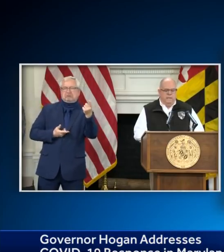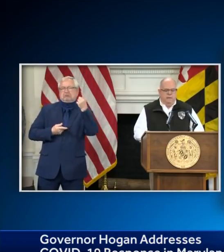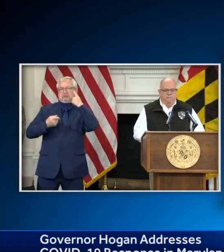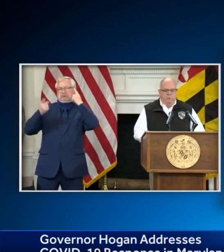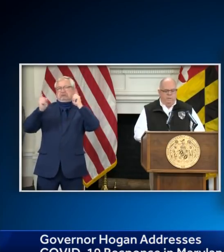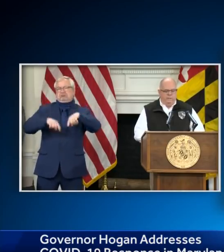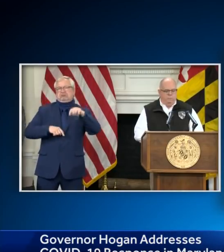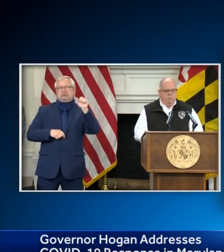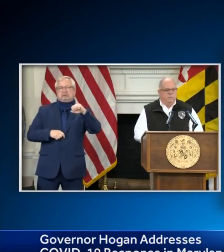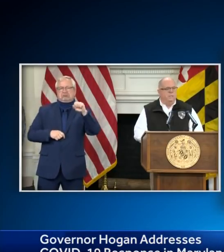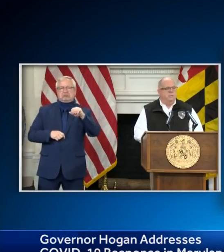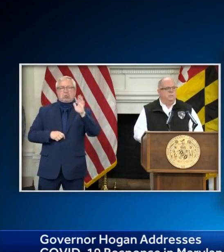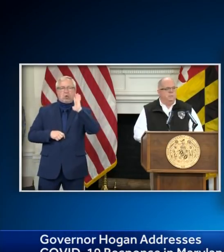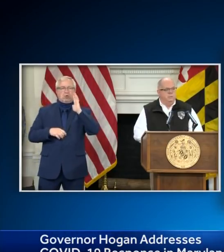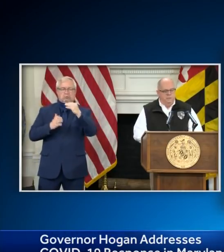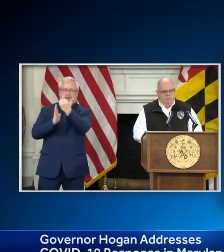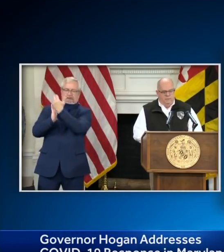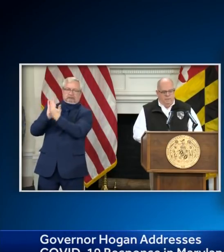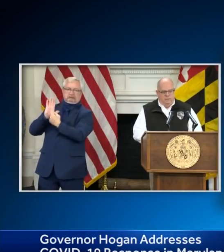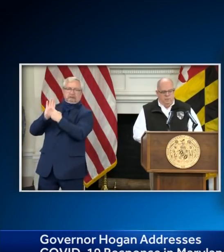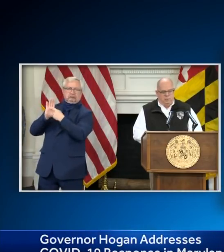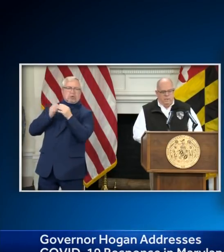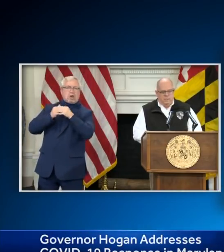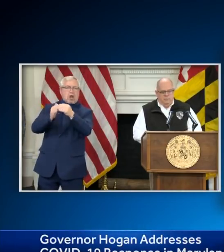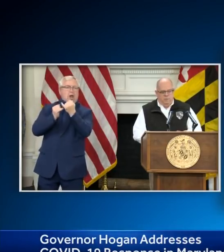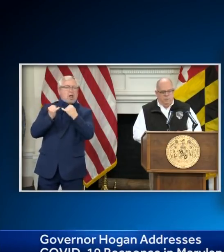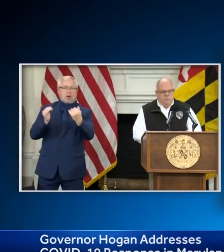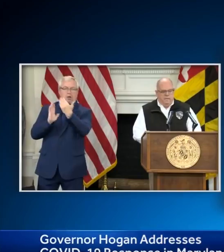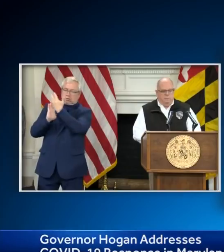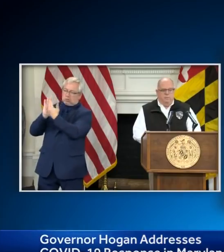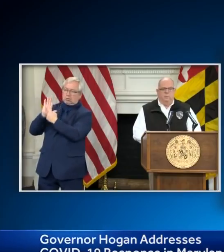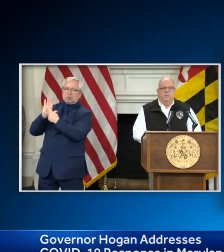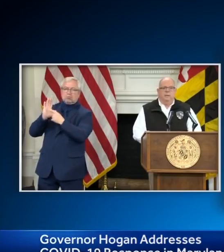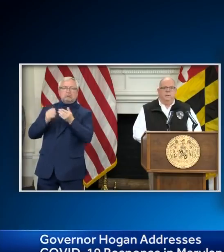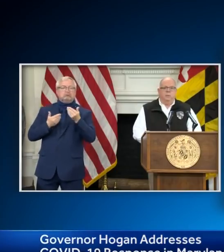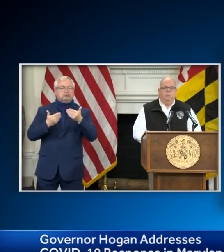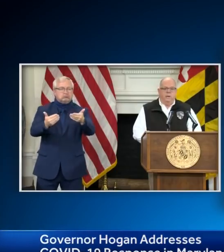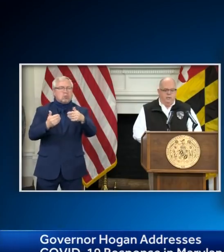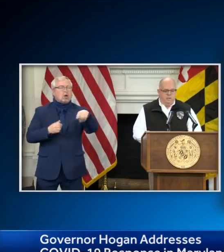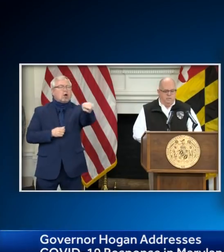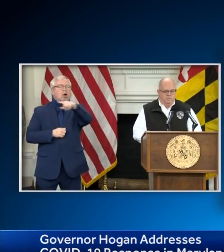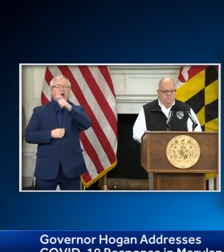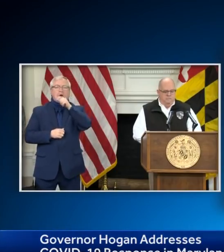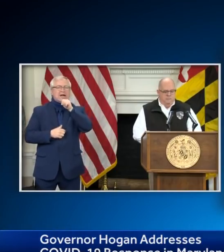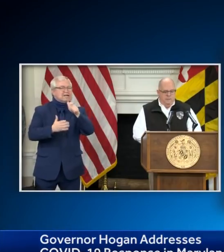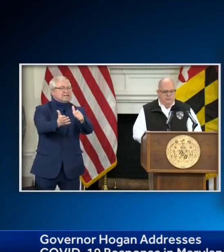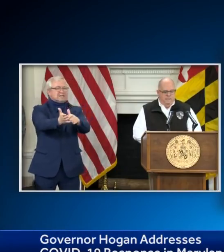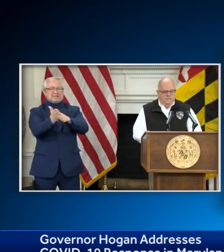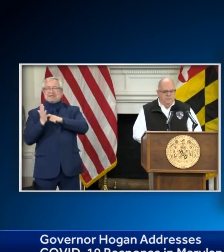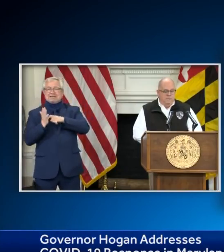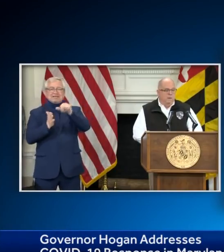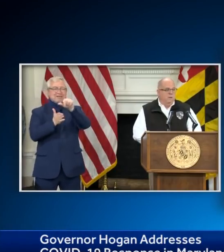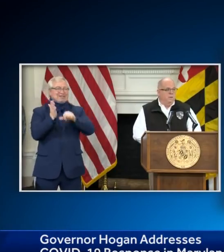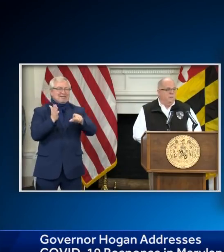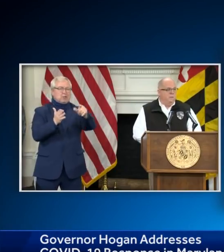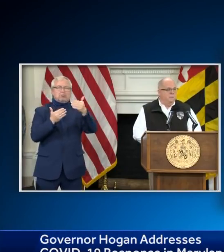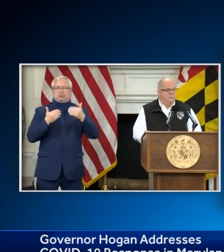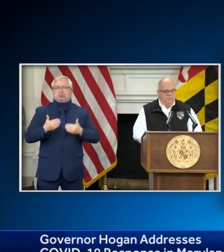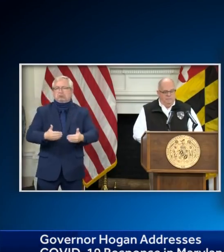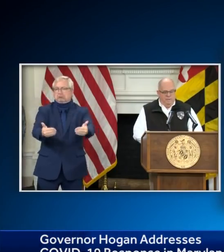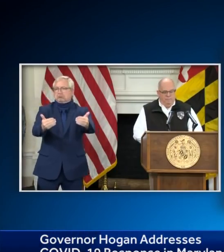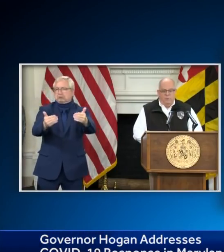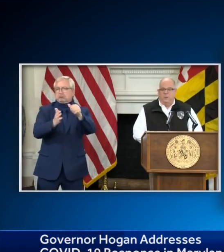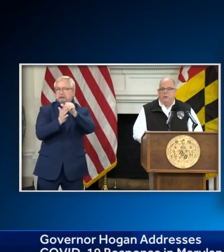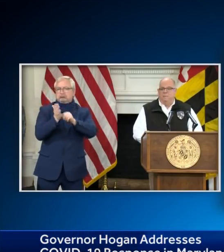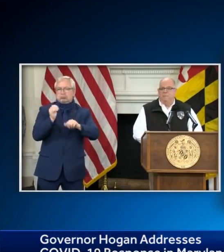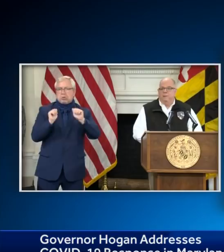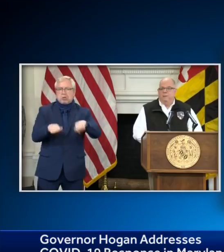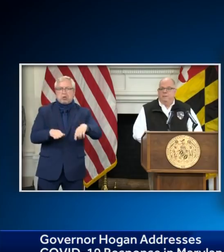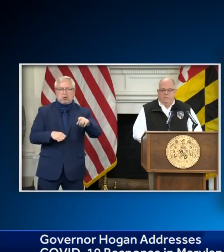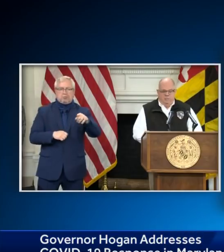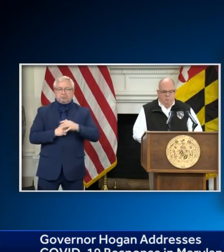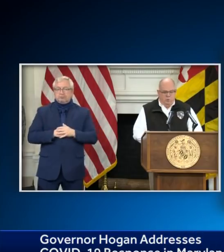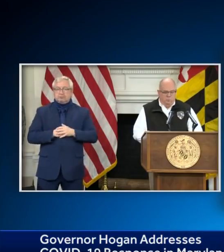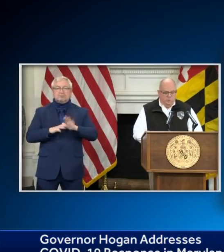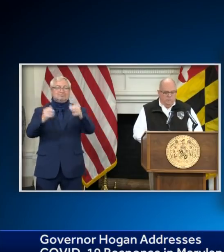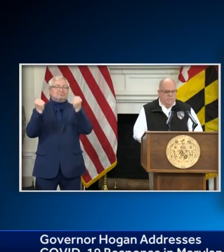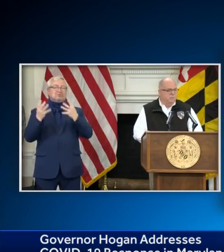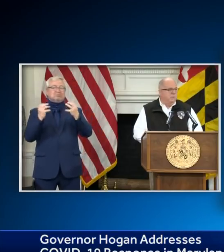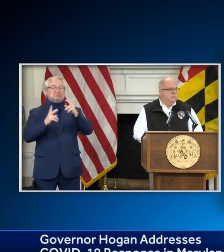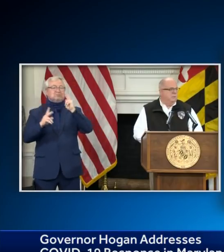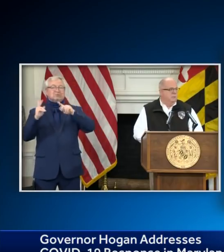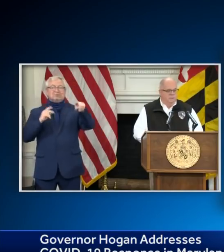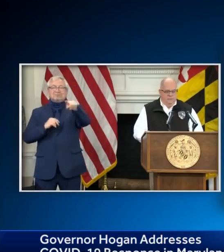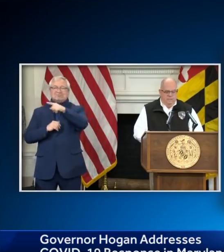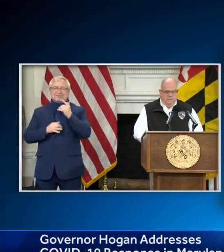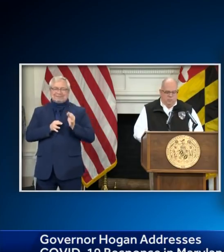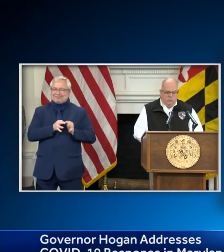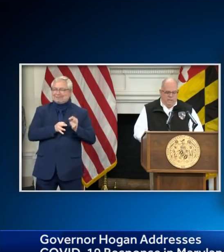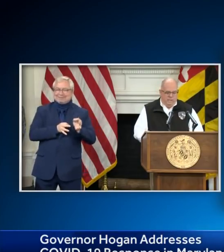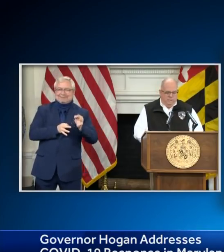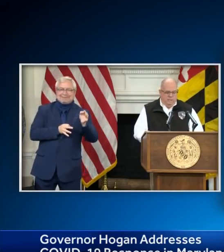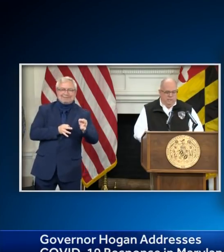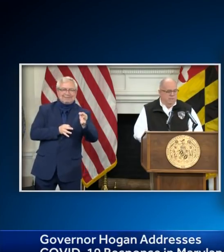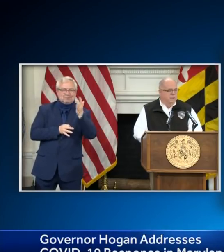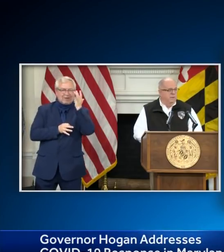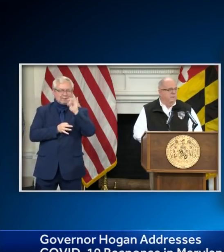NOW THAT WE HAVE DONE THIS, THE MARYLAND DEPARTMENT OF HEALTH WILL ISSUE GUIDELINES TO ALLOW FOR ADDITIONAL PROCEDURES AT THE DISTRESS OF FIGHTERS.